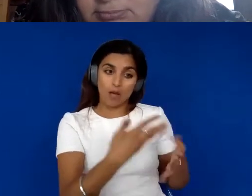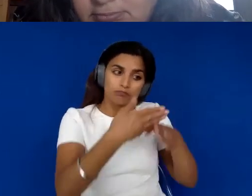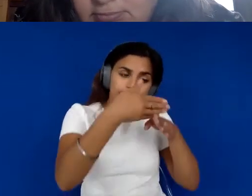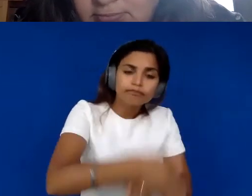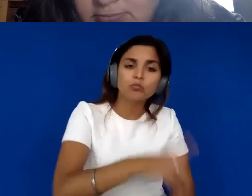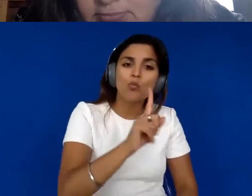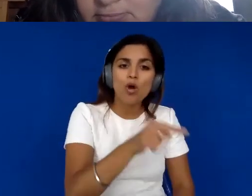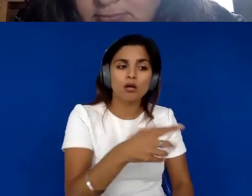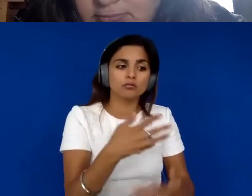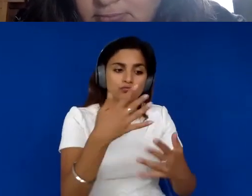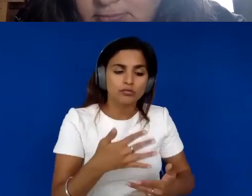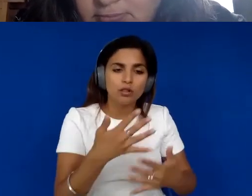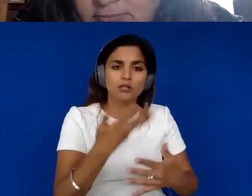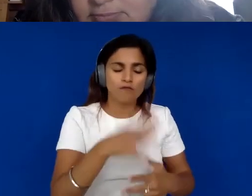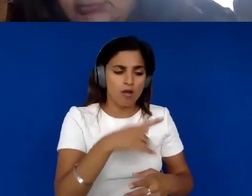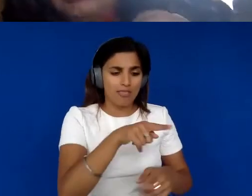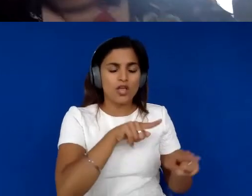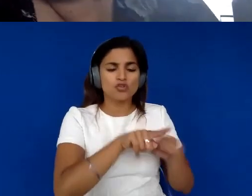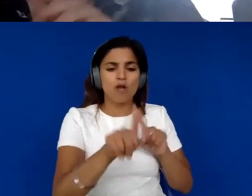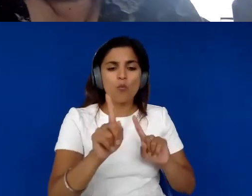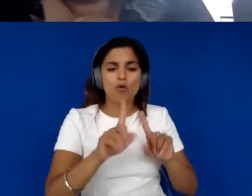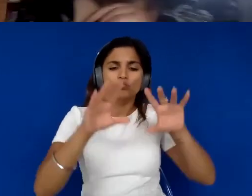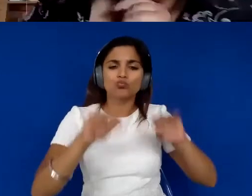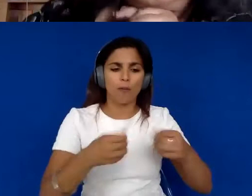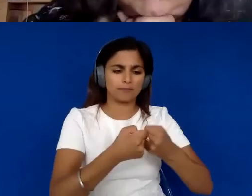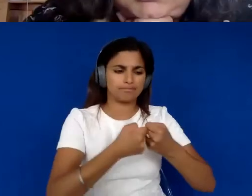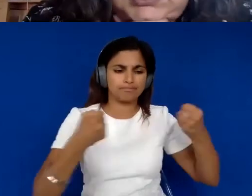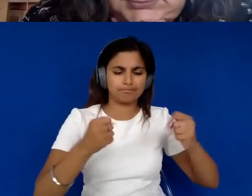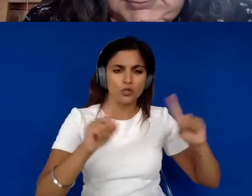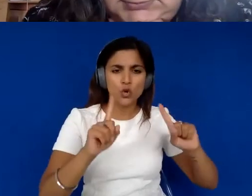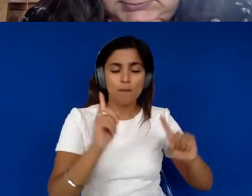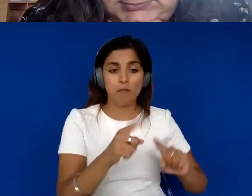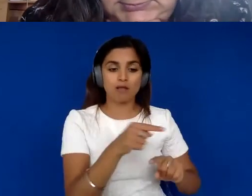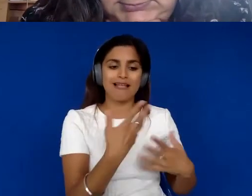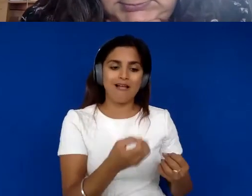the two, it really puts them into conversation and works together and in